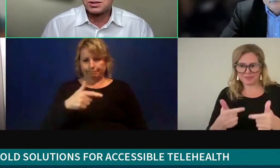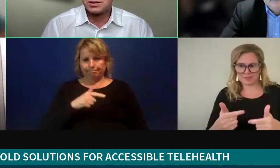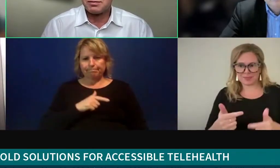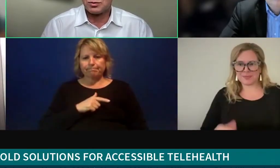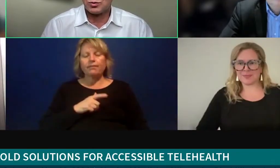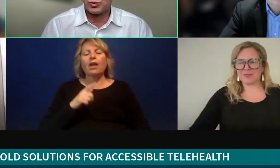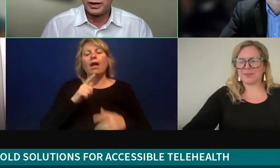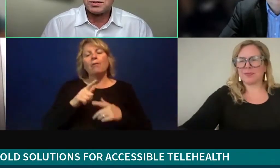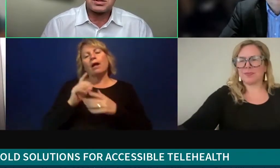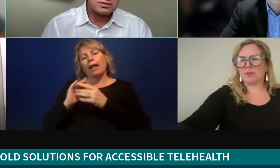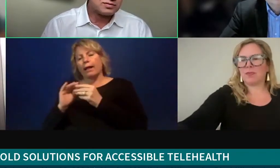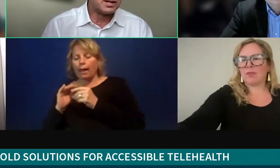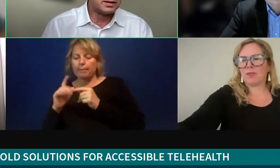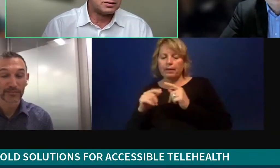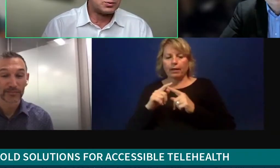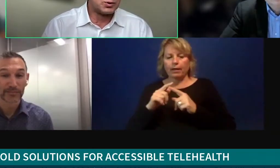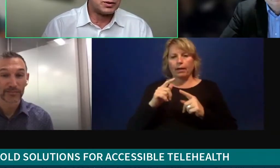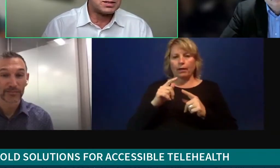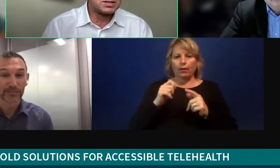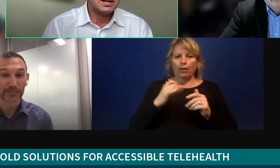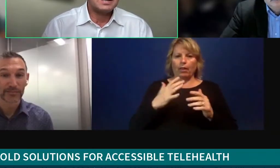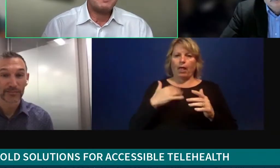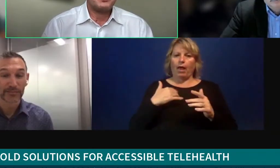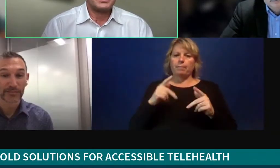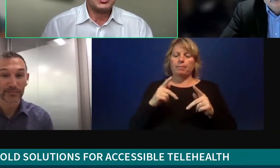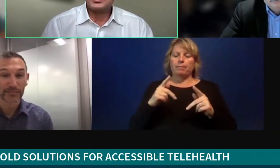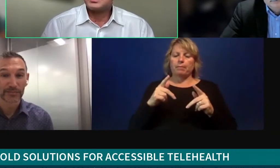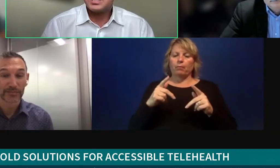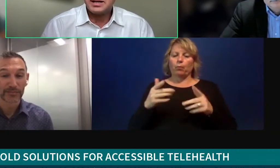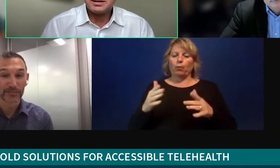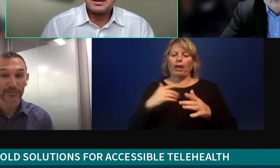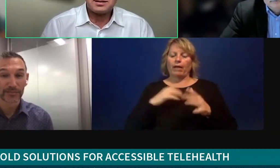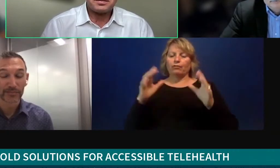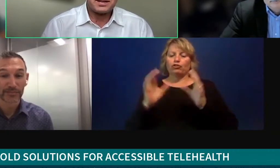that have their own way of certifying their products, you would think that the fact